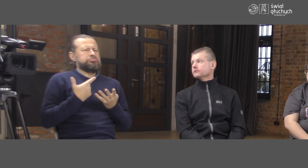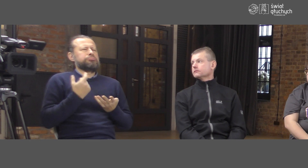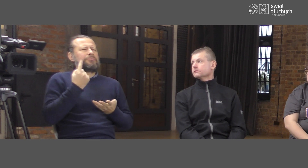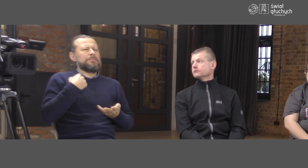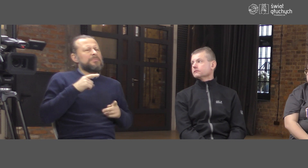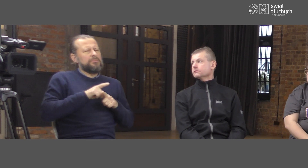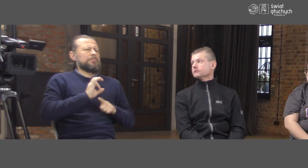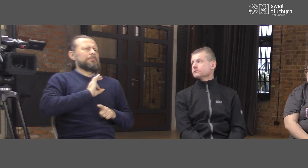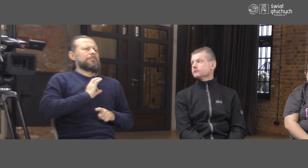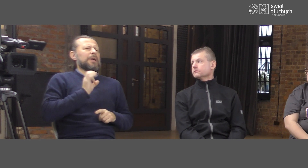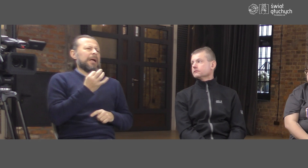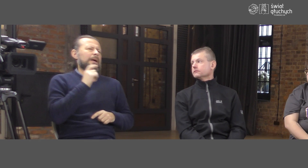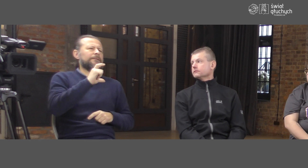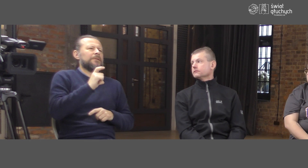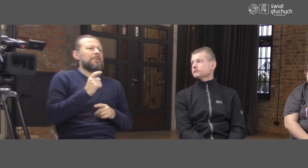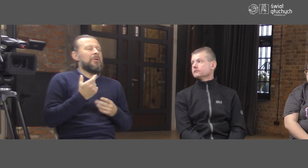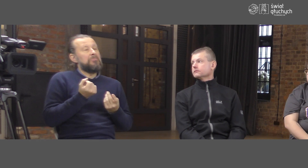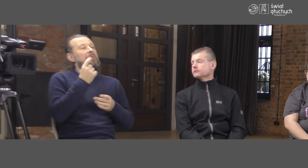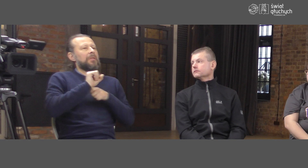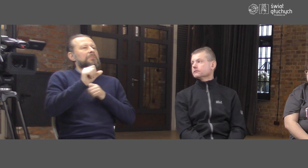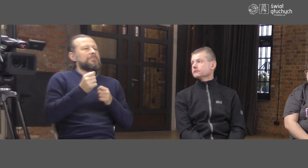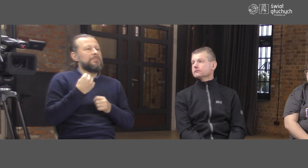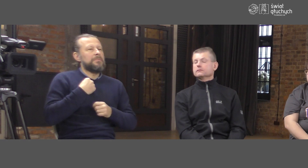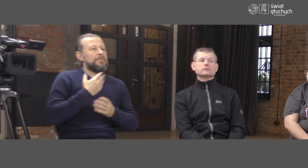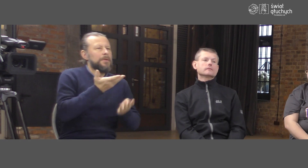But I write "Deaf" with a capital "D."